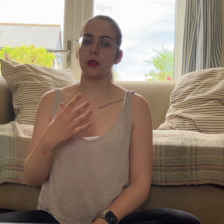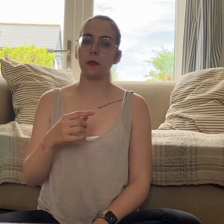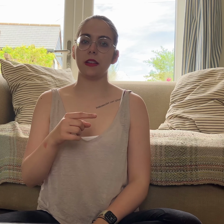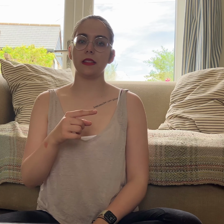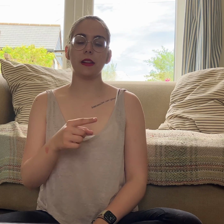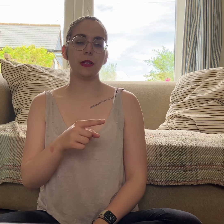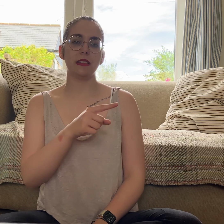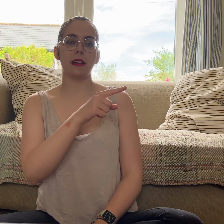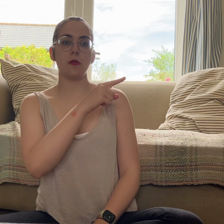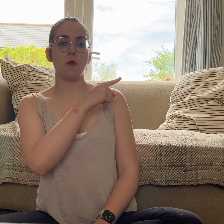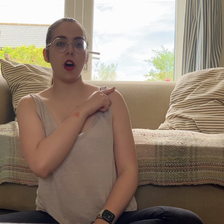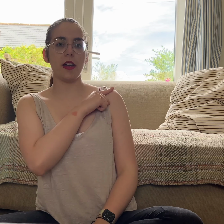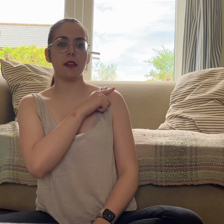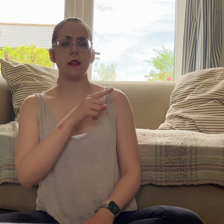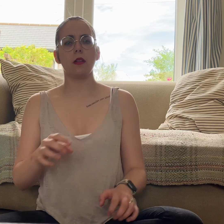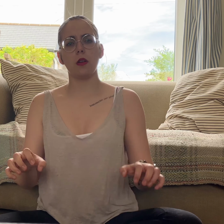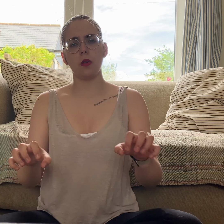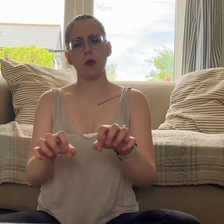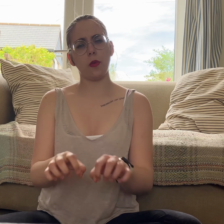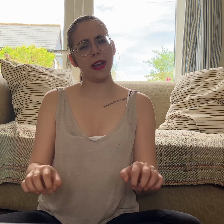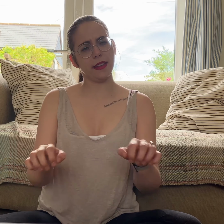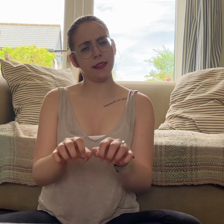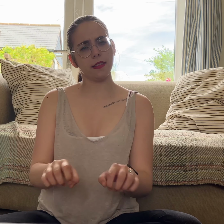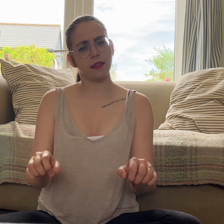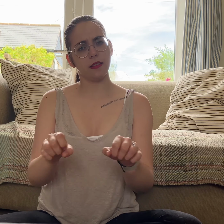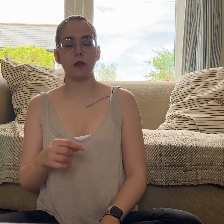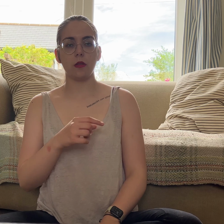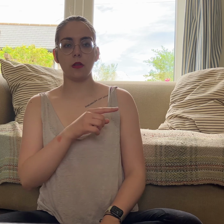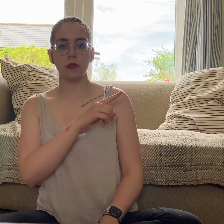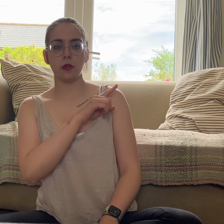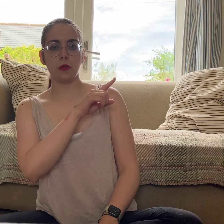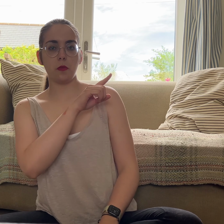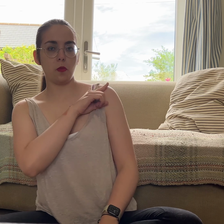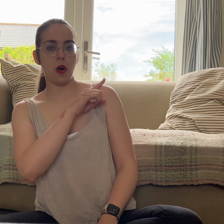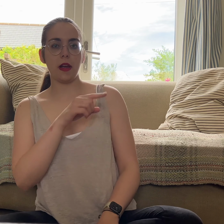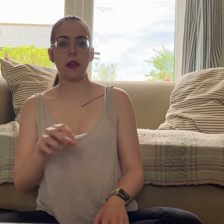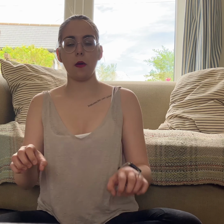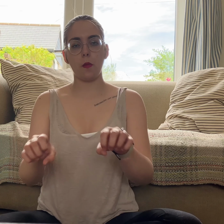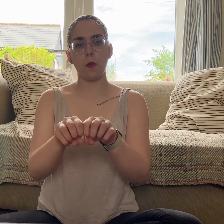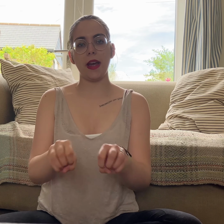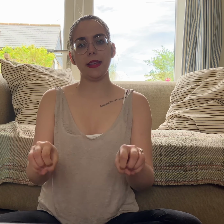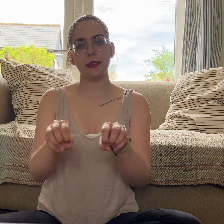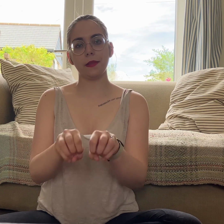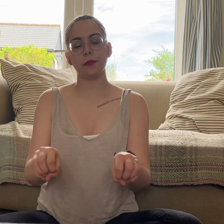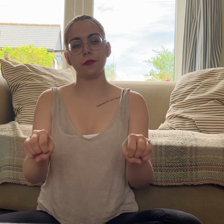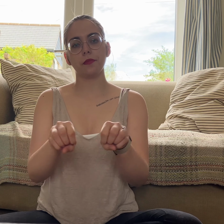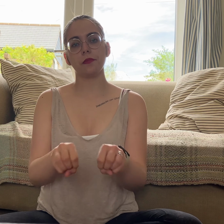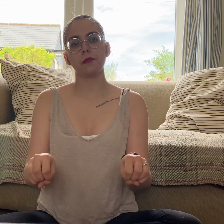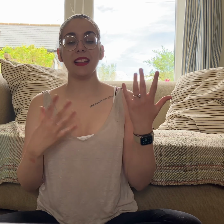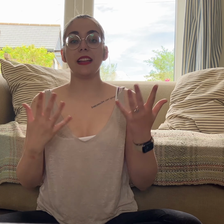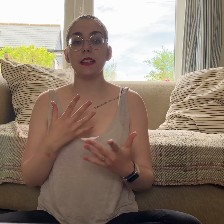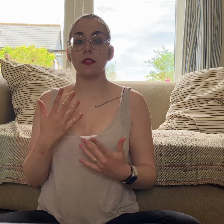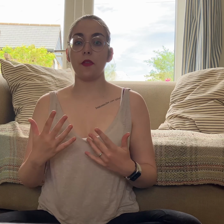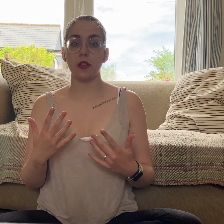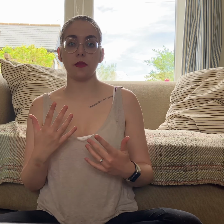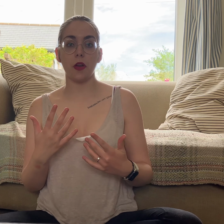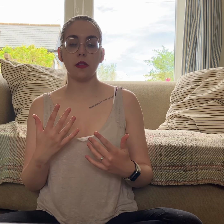but instead of it we're saying "why wait?". So: "Why wait?". And that is the first verse,